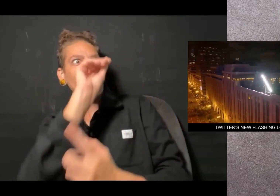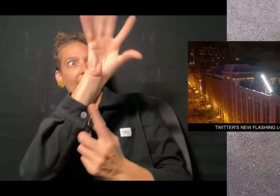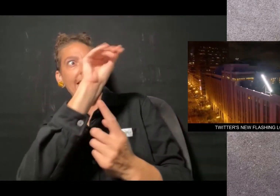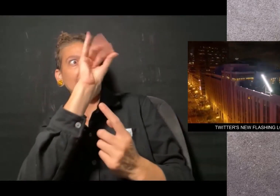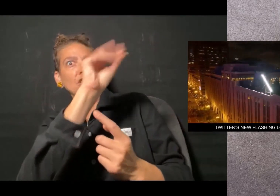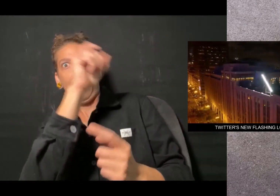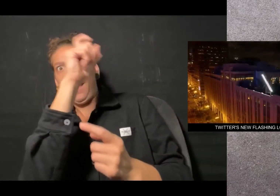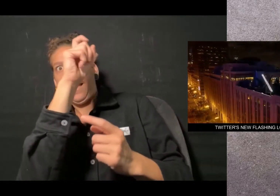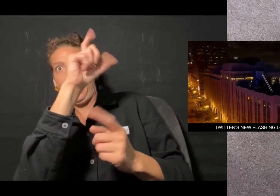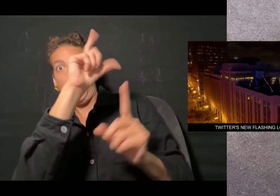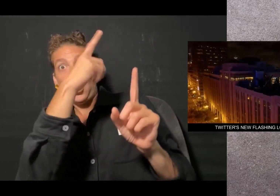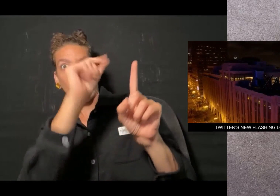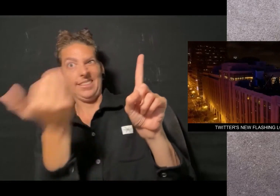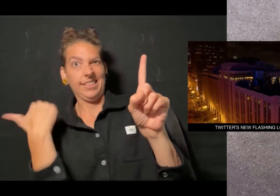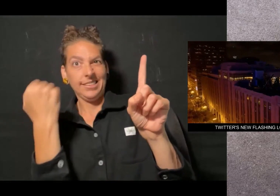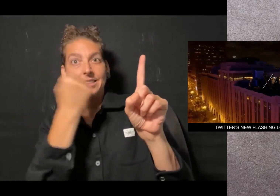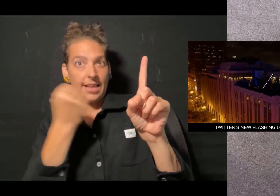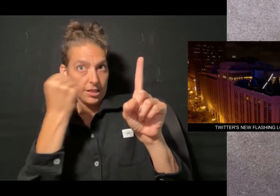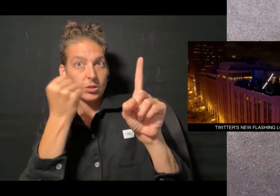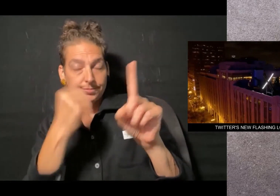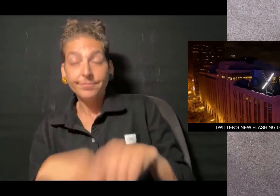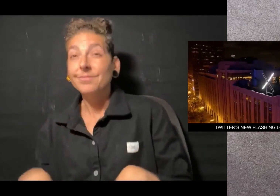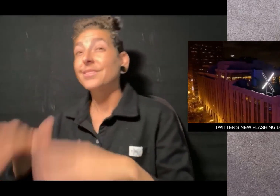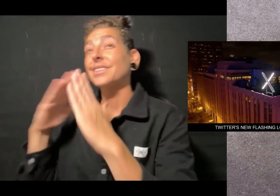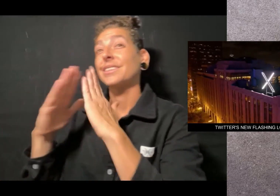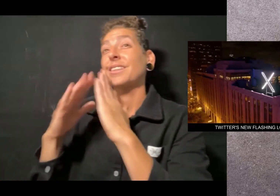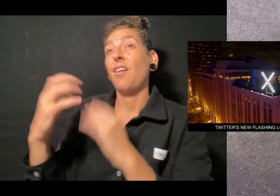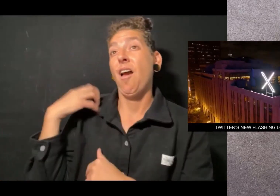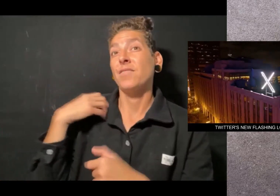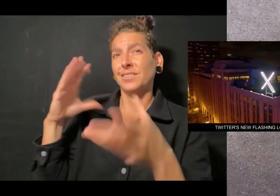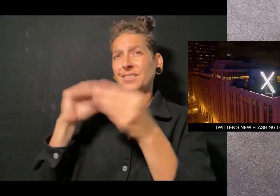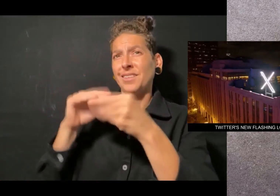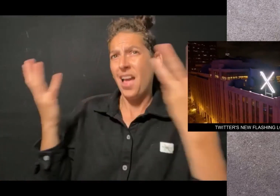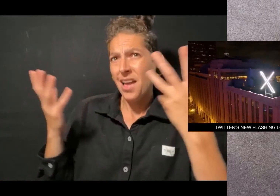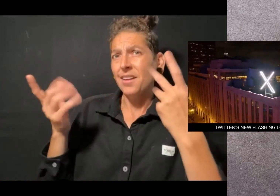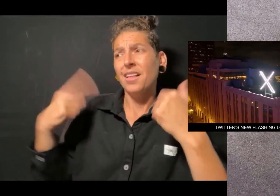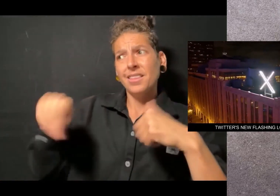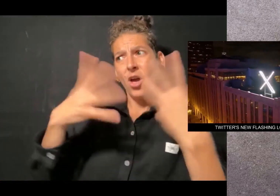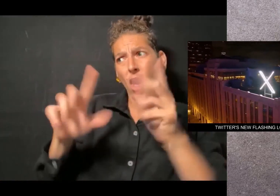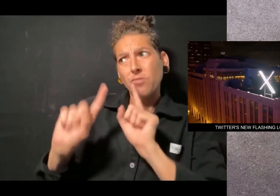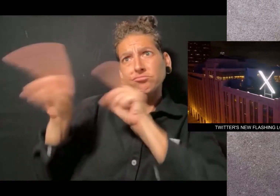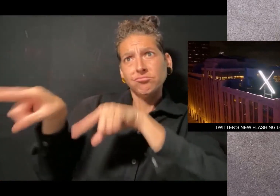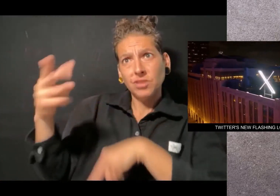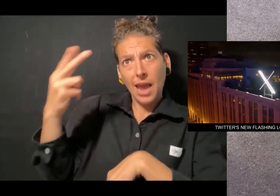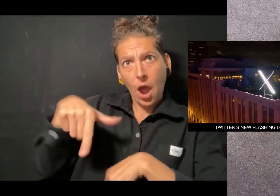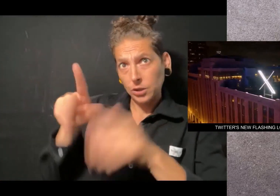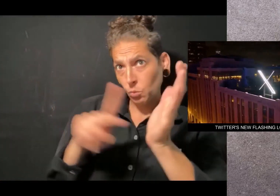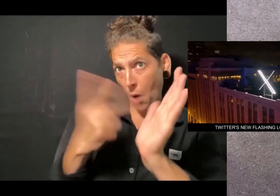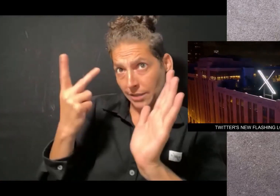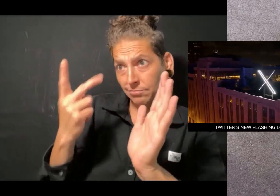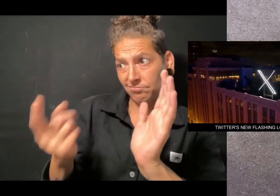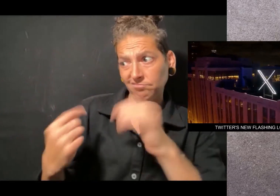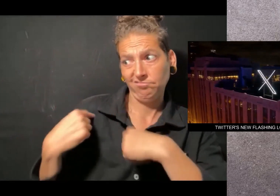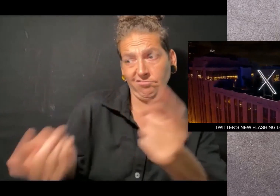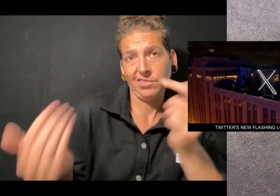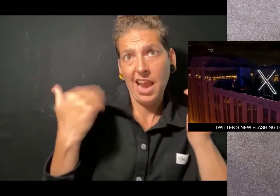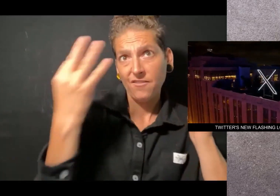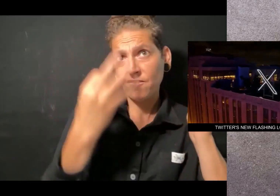with the new flashing X logo on Saturday city officials say they have been to the headquarters